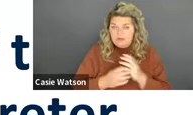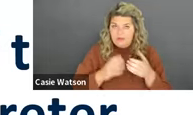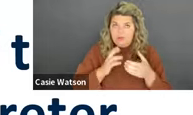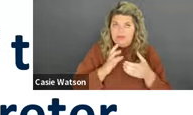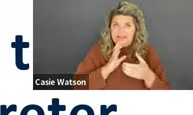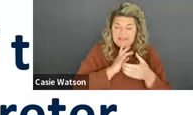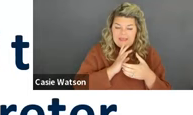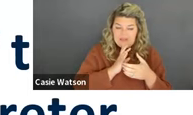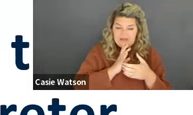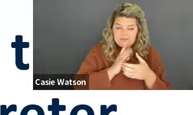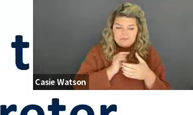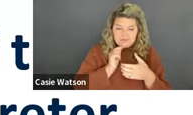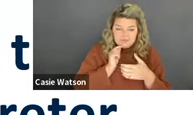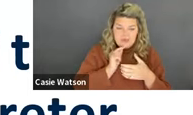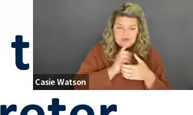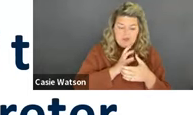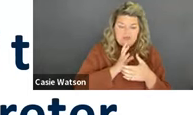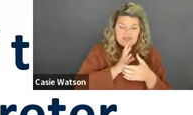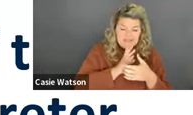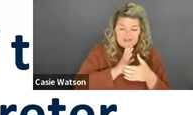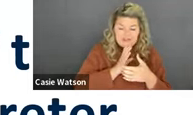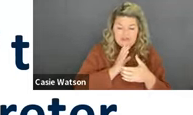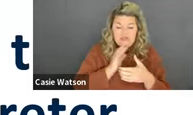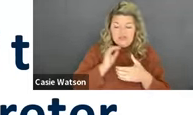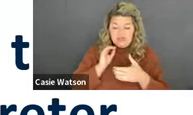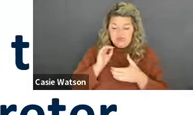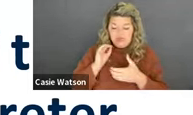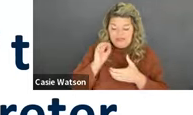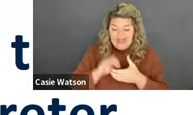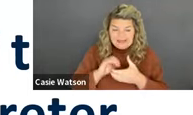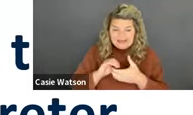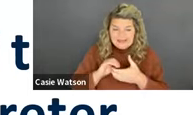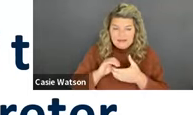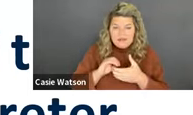that will do dictation. So, dictation to text.